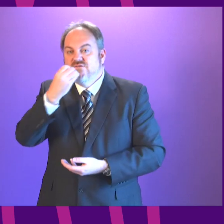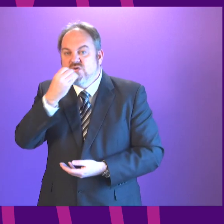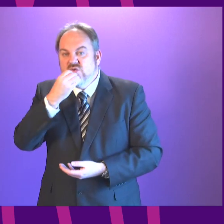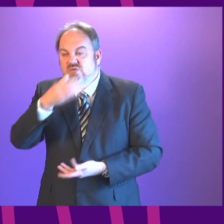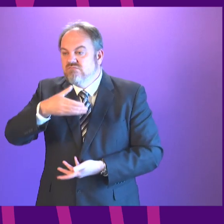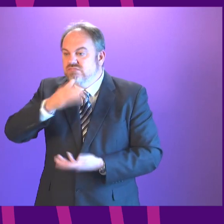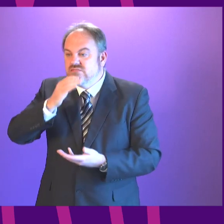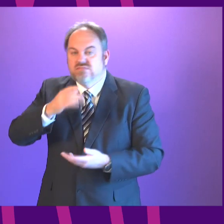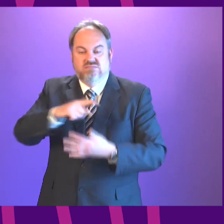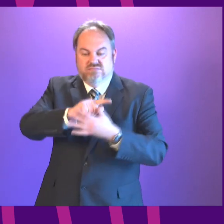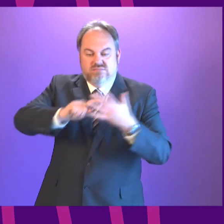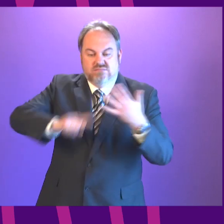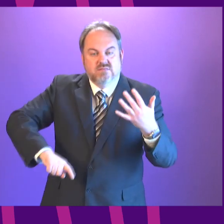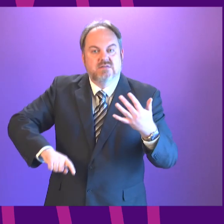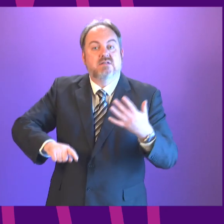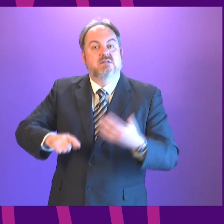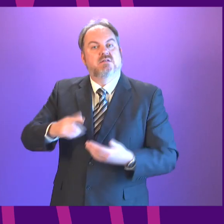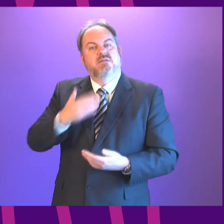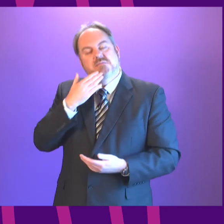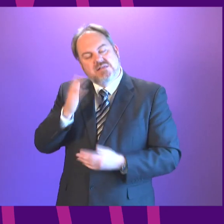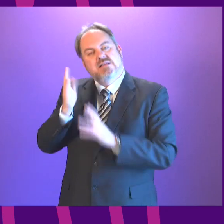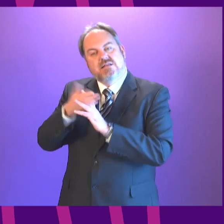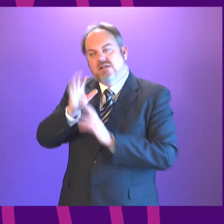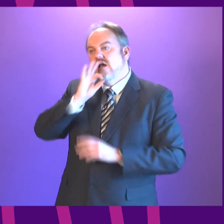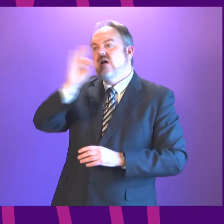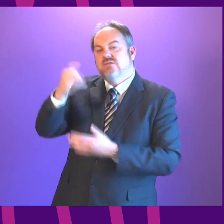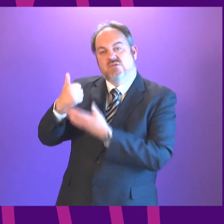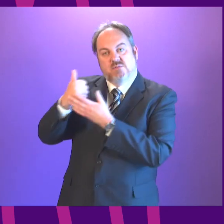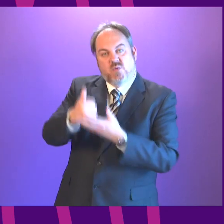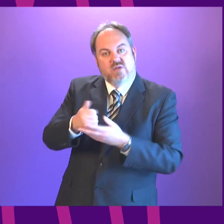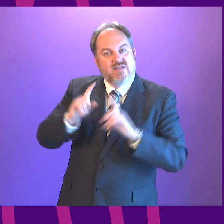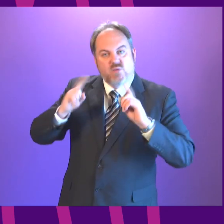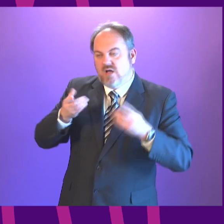I say to those on the shielding list: please do not hesitate to ask for support if you need it.